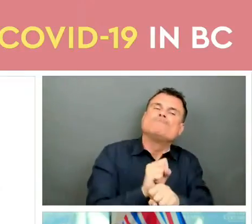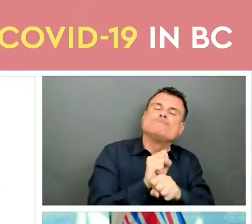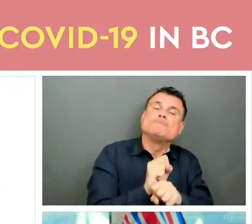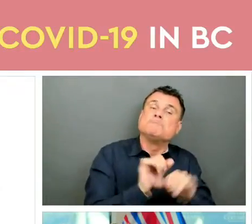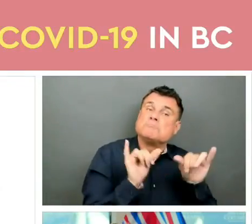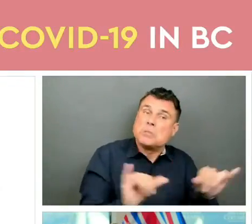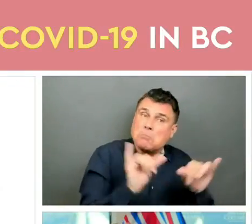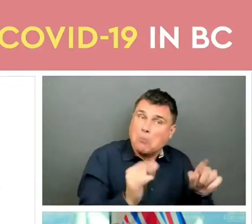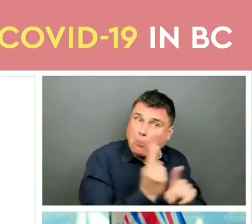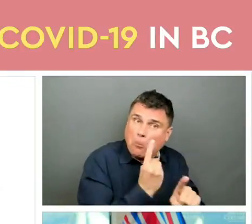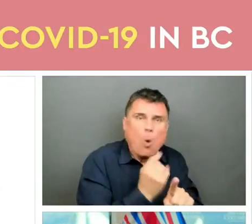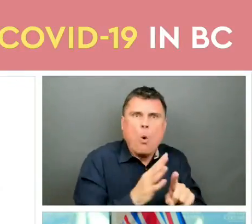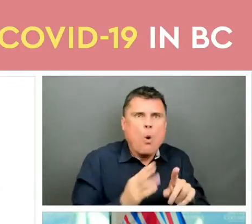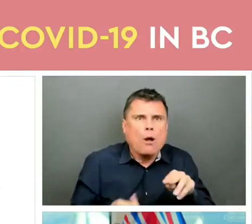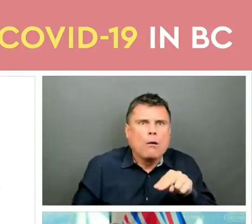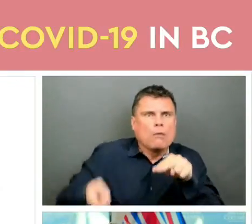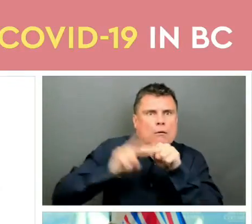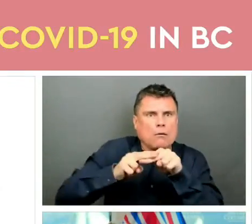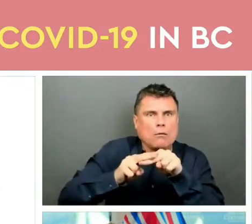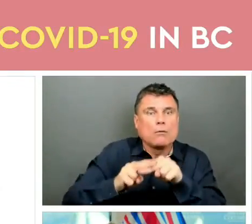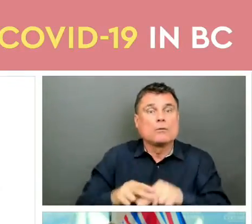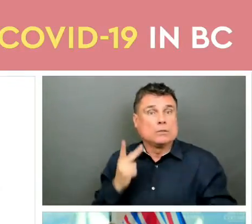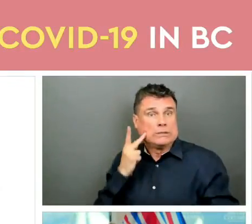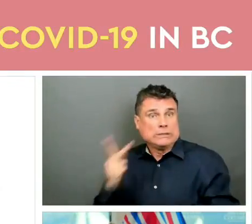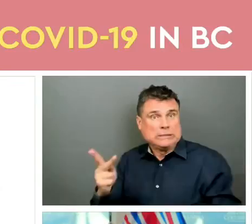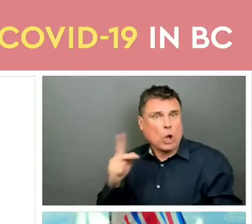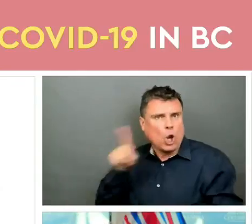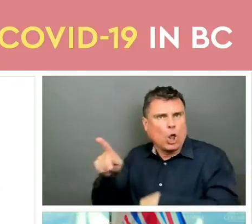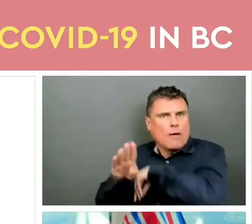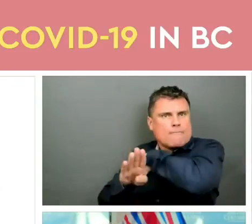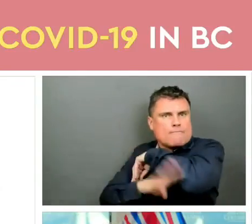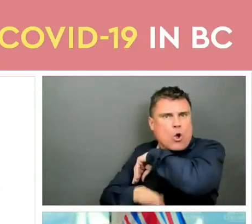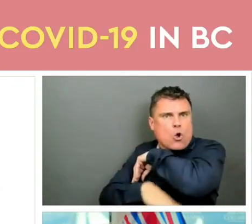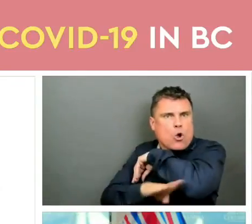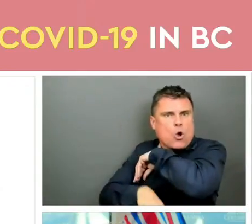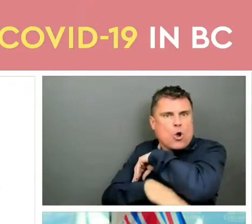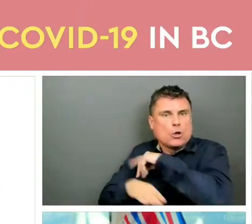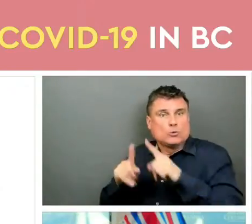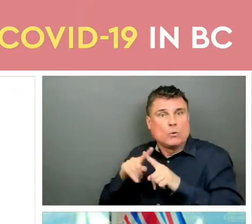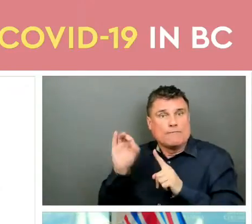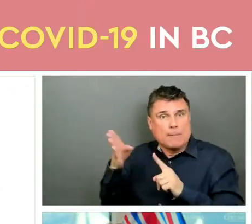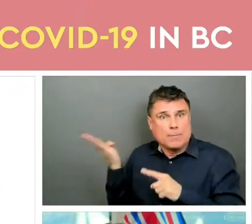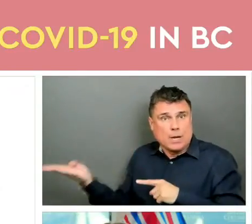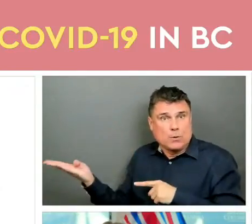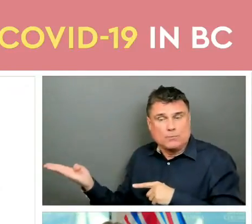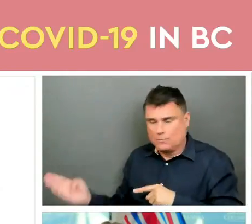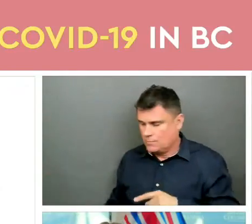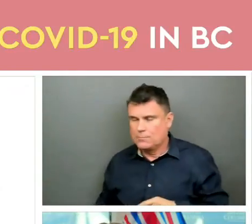have looked at September to February of 2021, and then the period that we're most concerned about, which